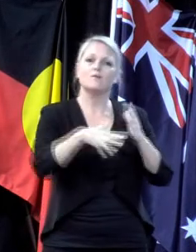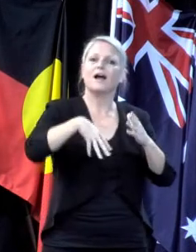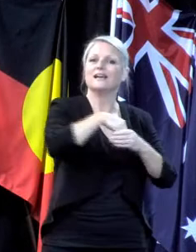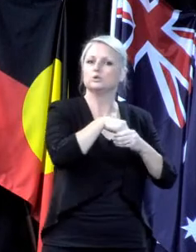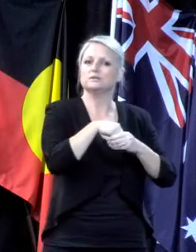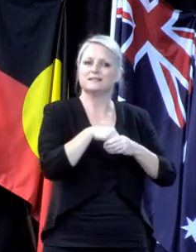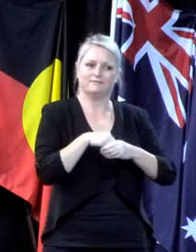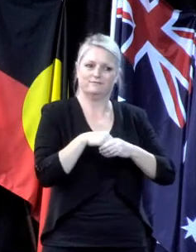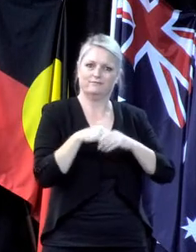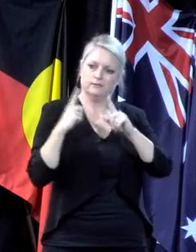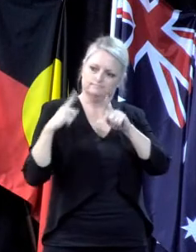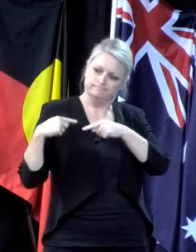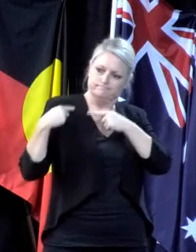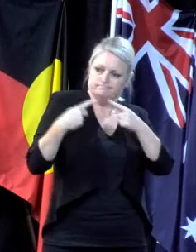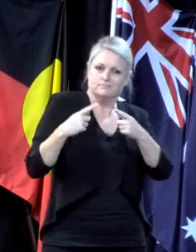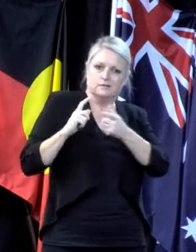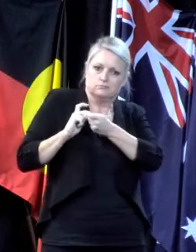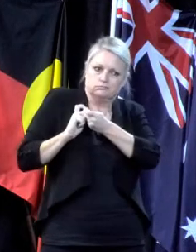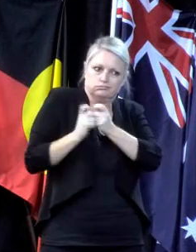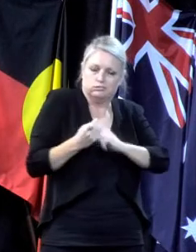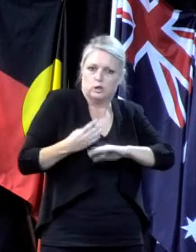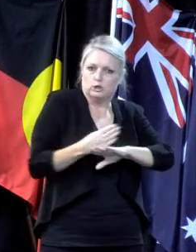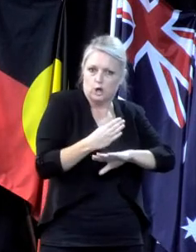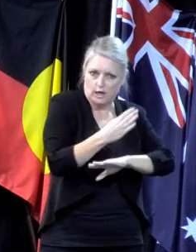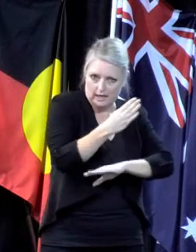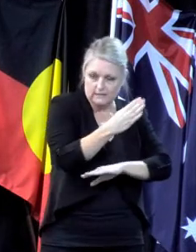in your own schools, we have got a map.